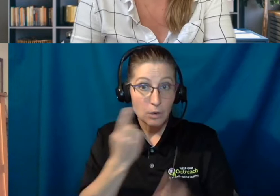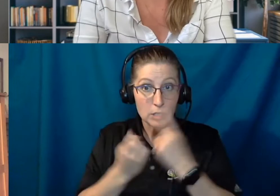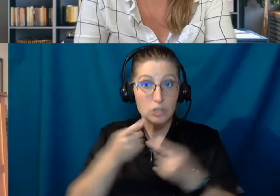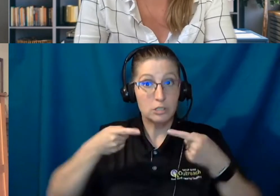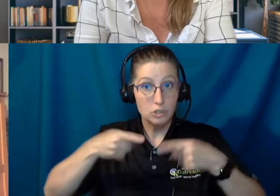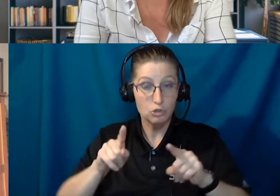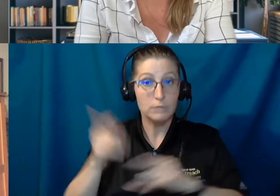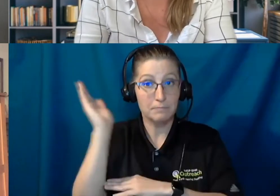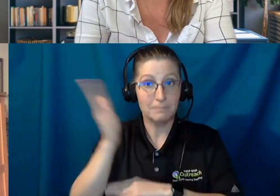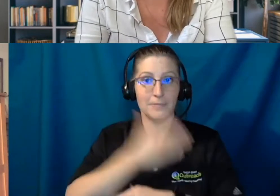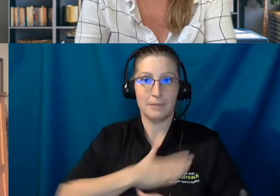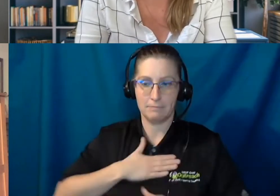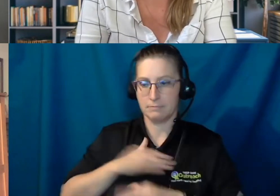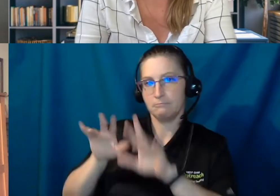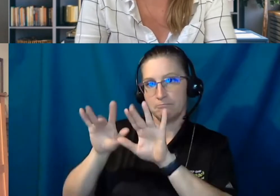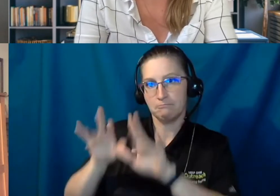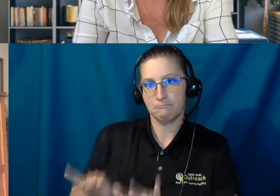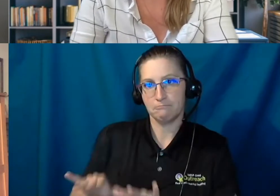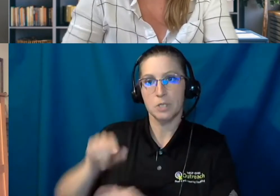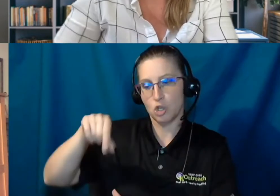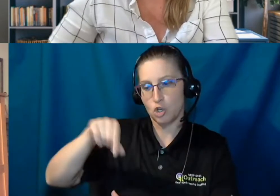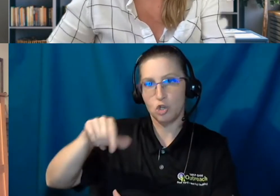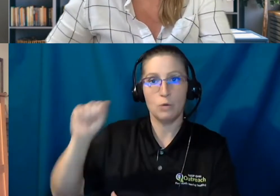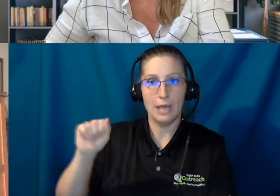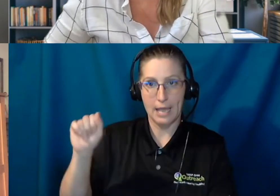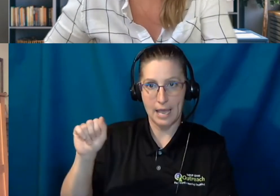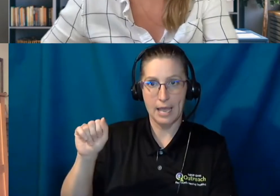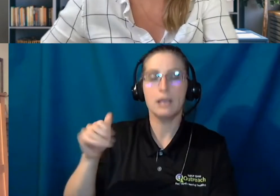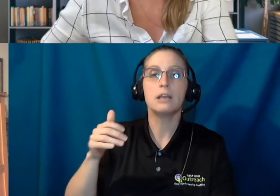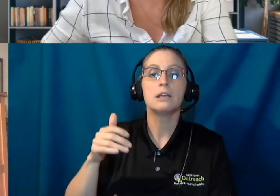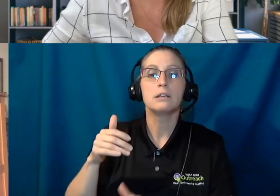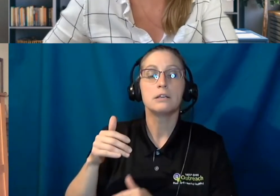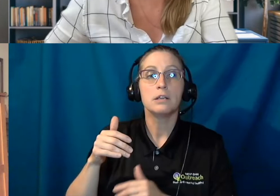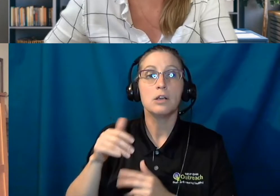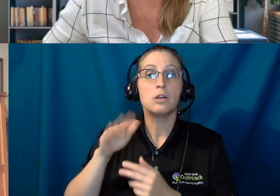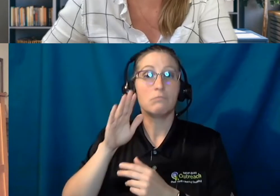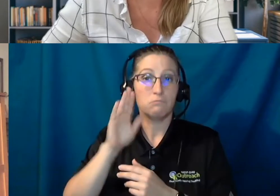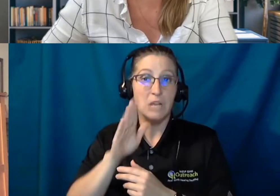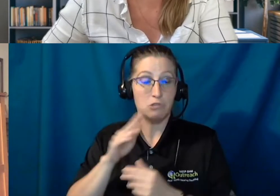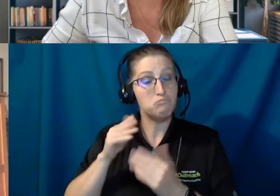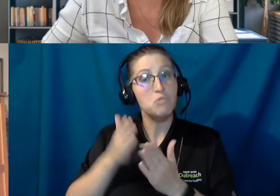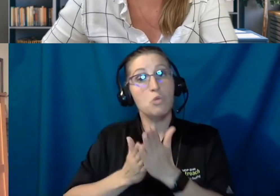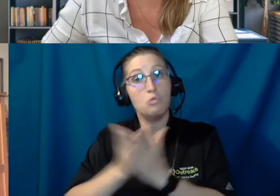to put them in the Q&A. And they will be answered either at various times throughout the presentation